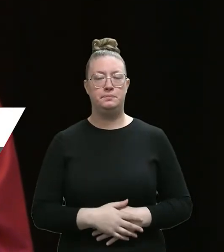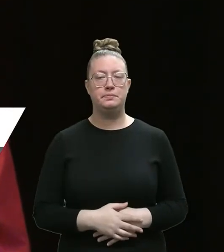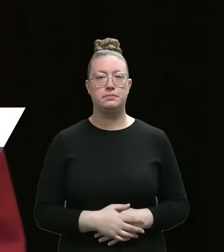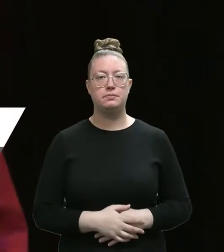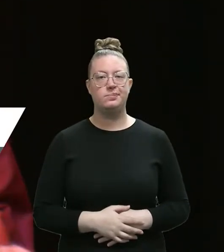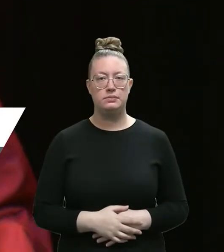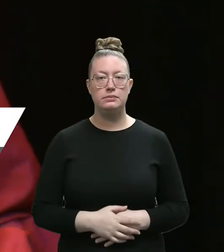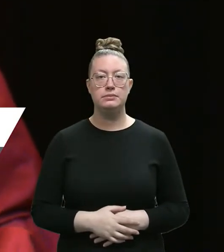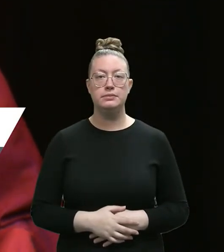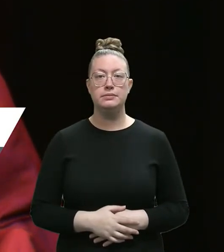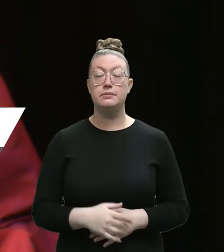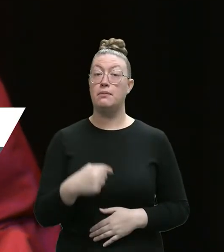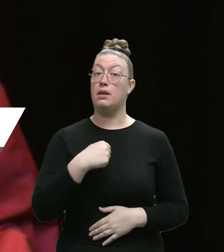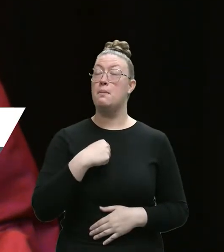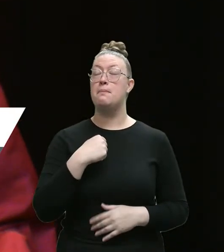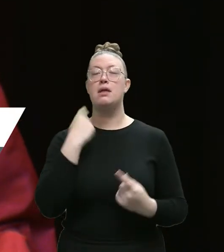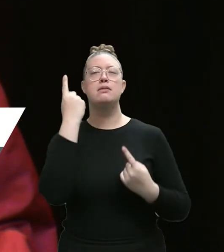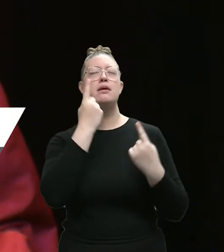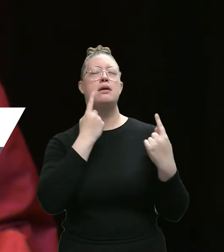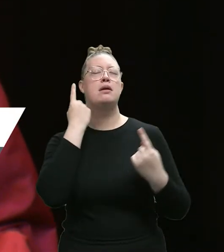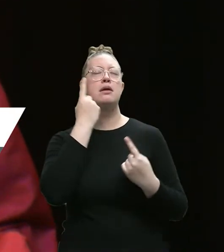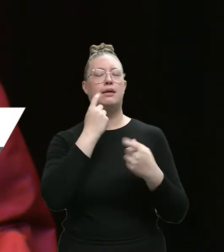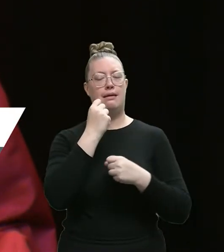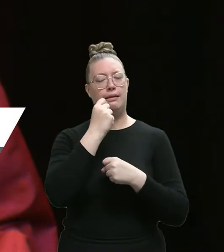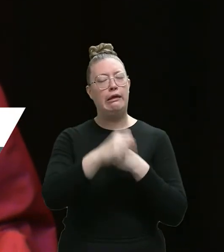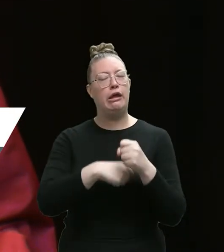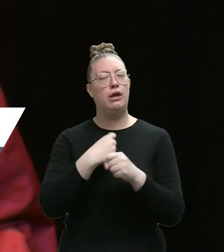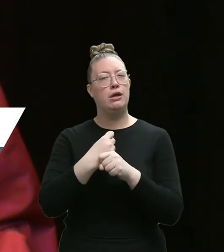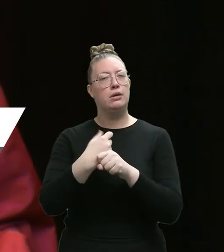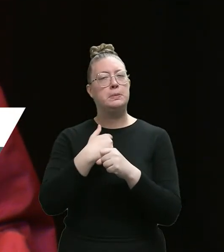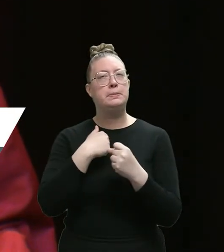the computer that could ping off of of satellites millions